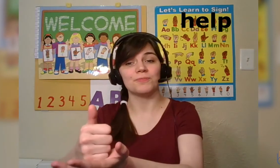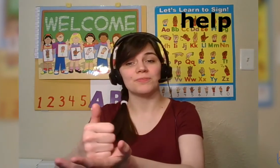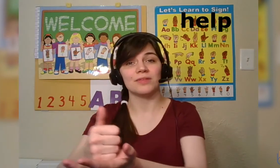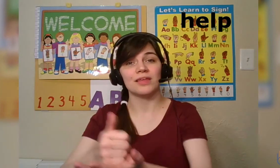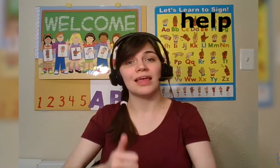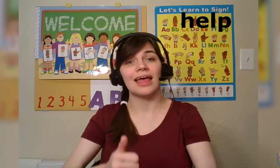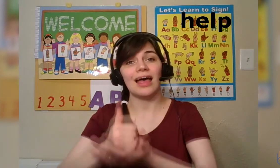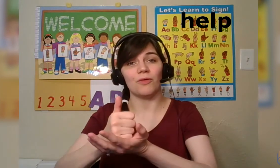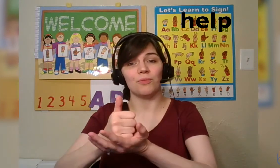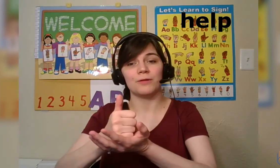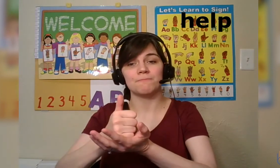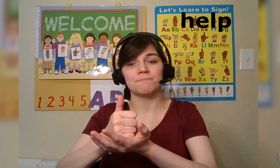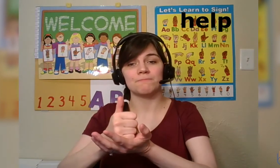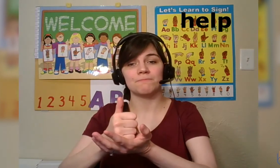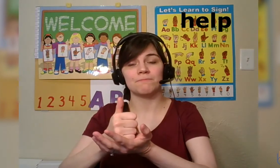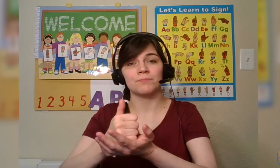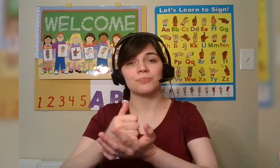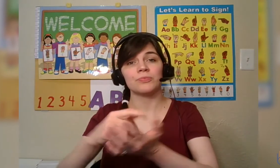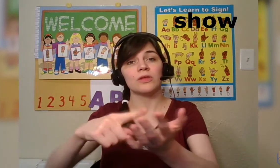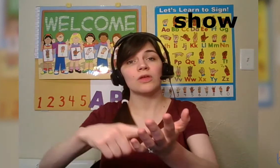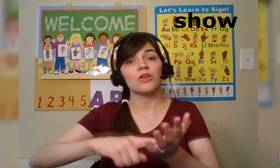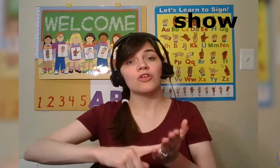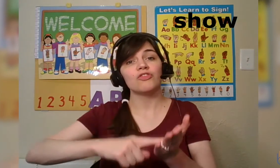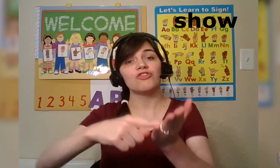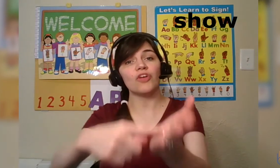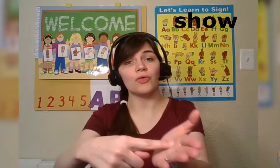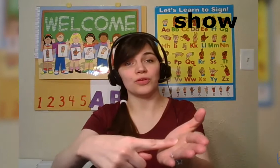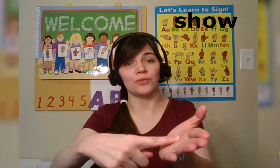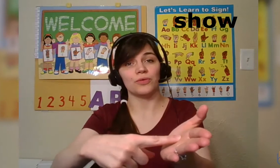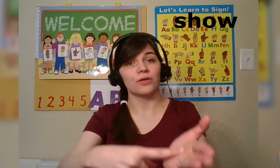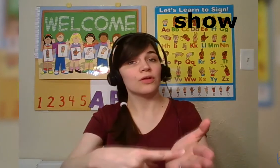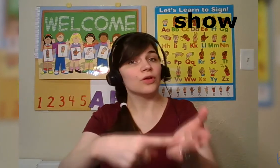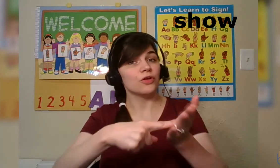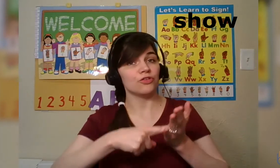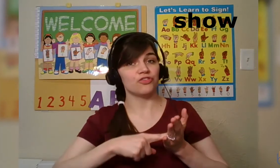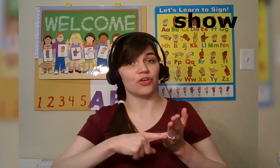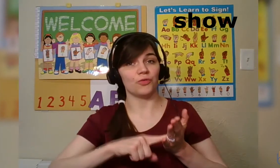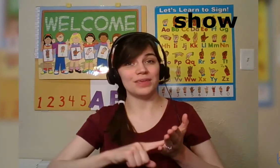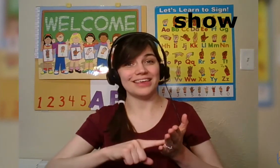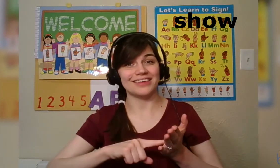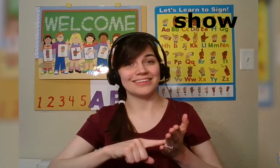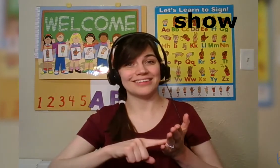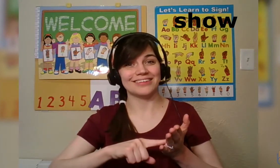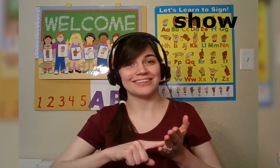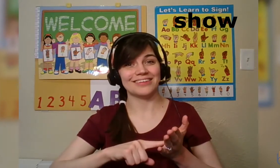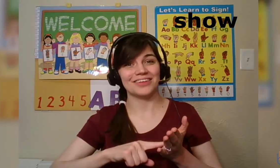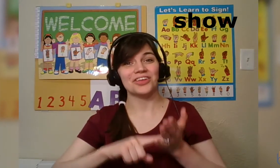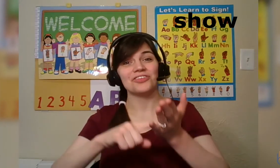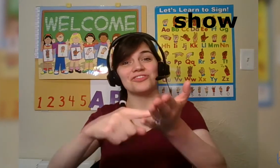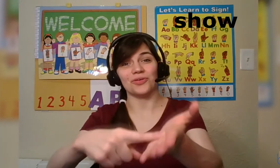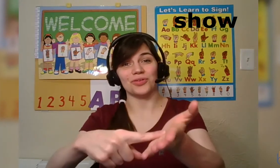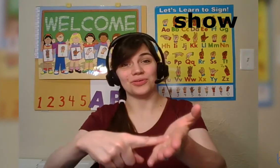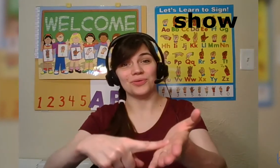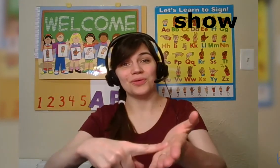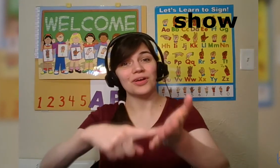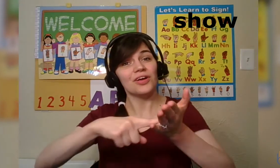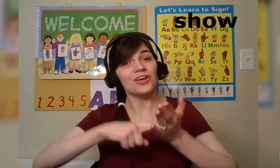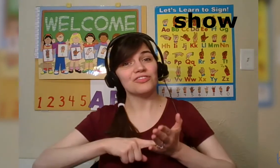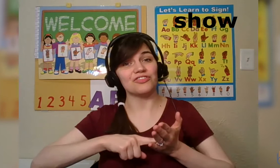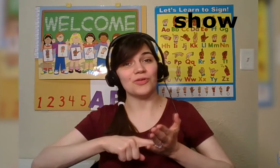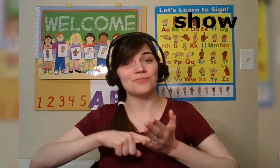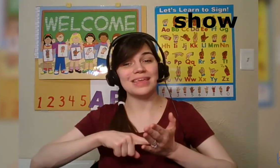Show you. Show me. Show you. Show me.